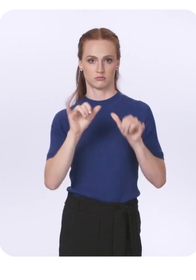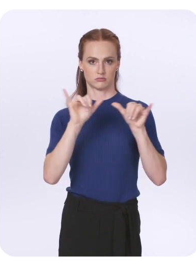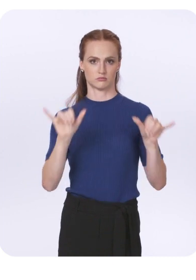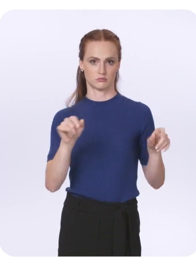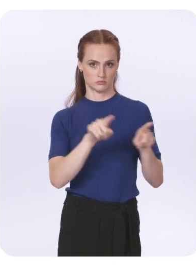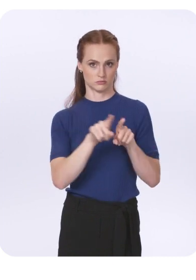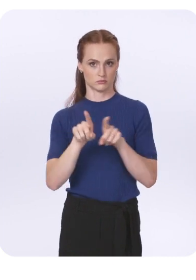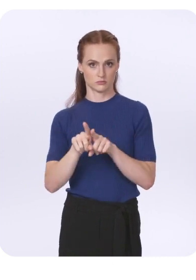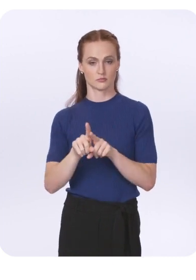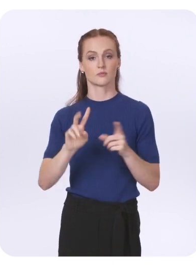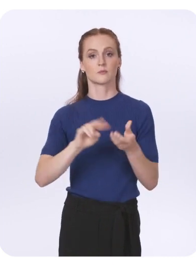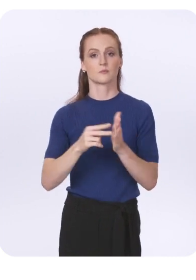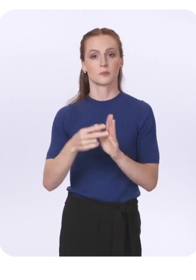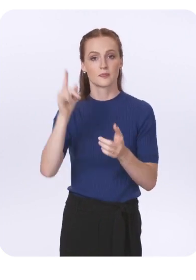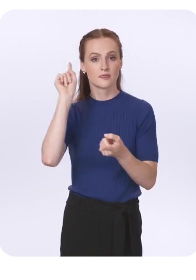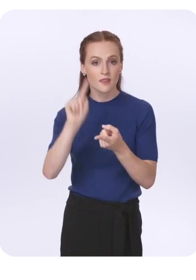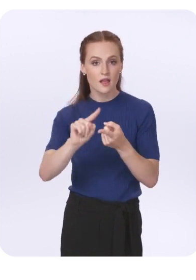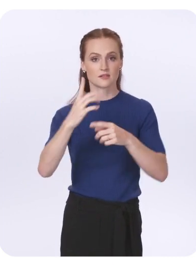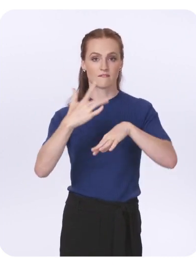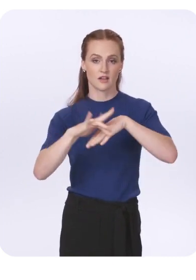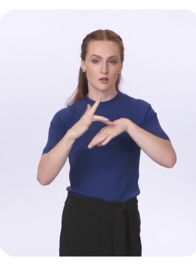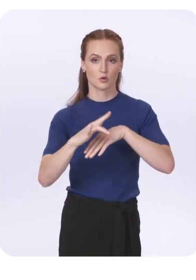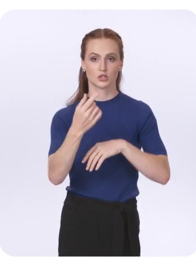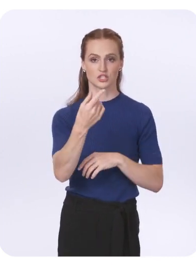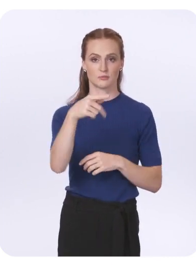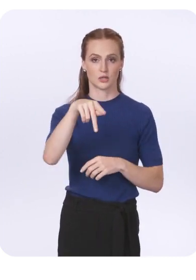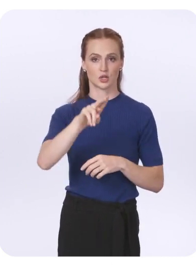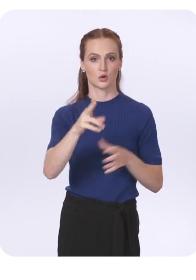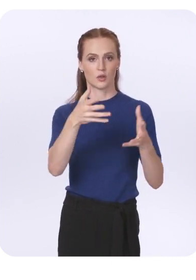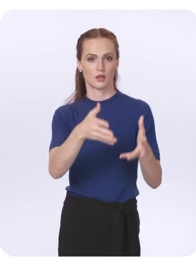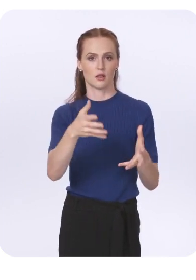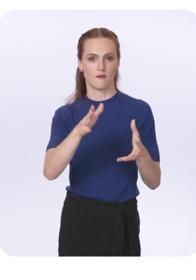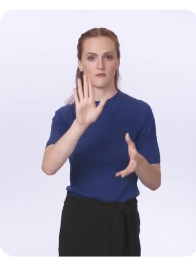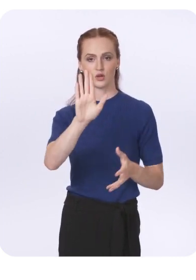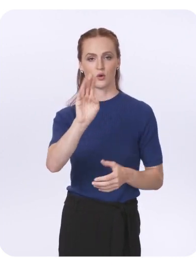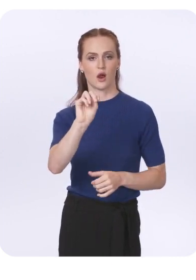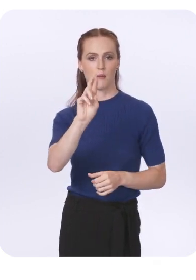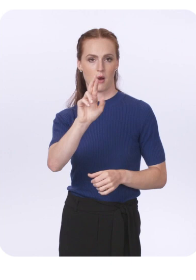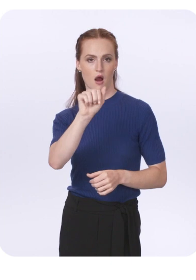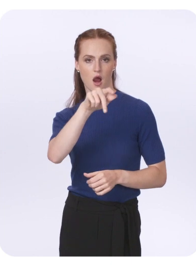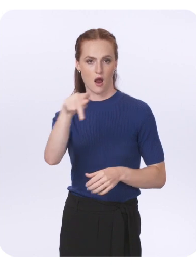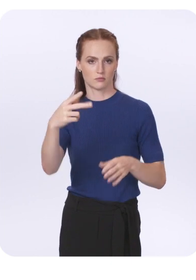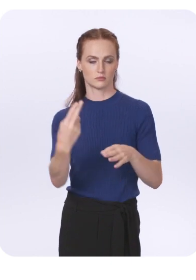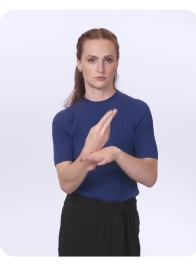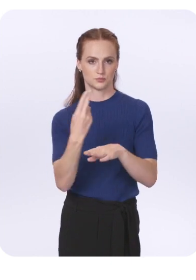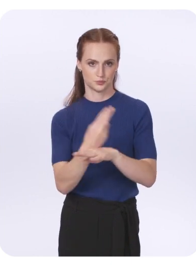And this means that there will be less available GPU left over for your MR apps to consume.